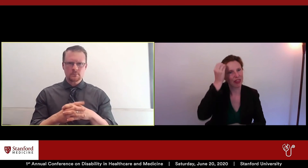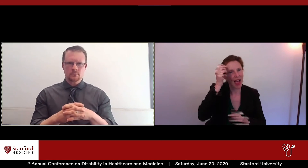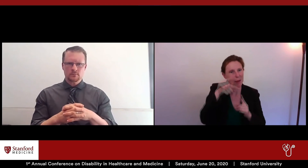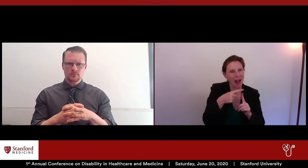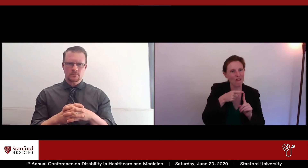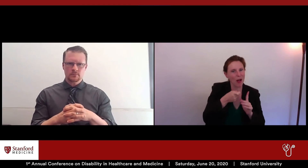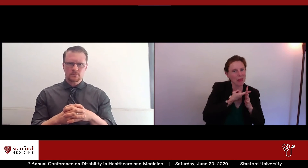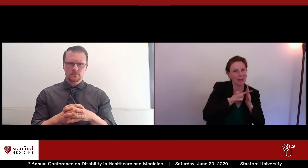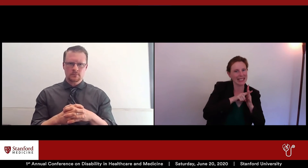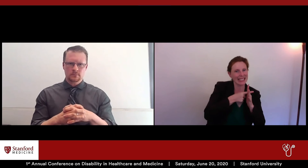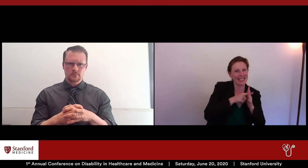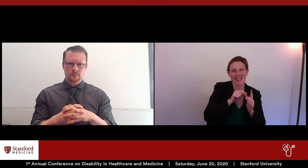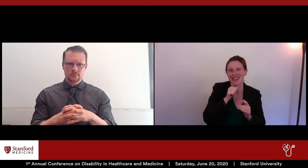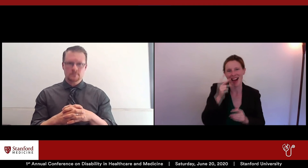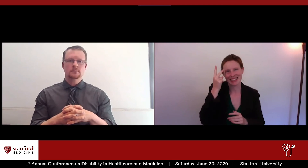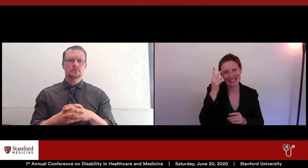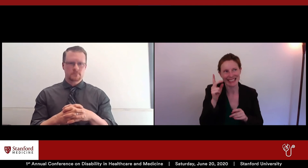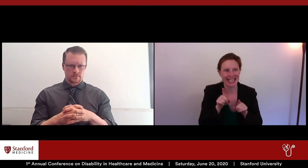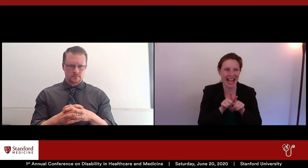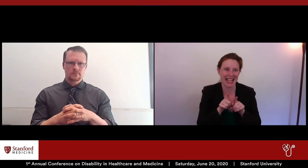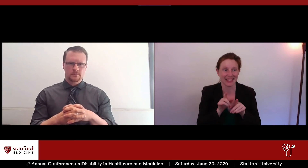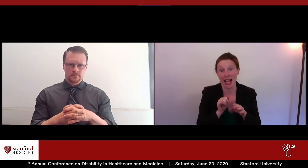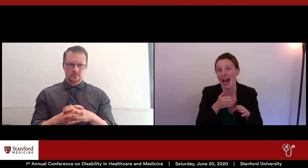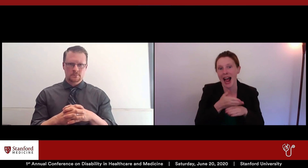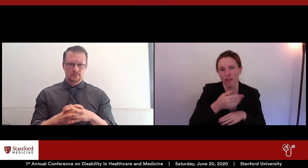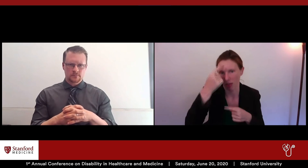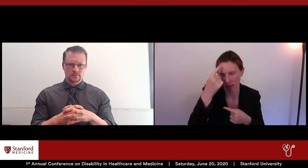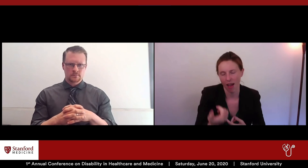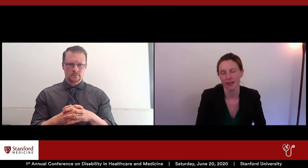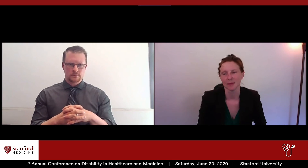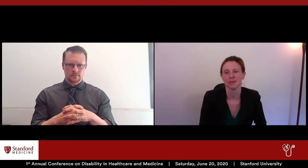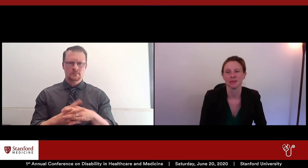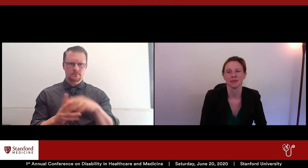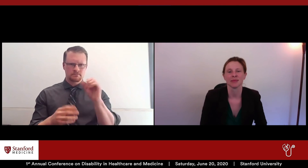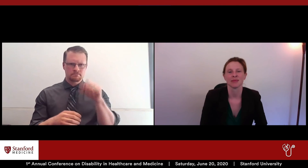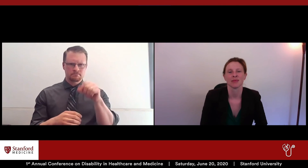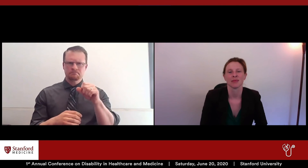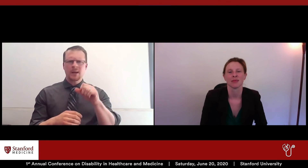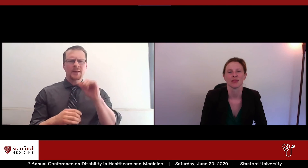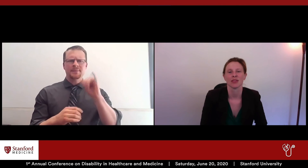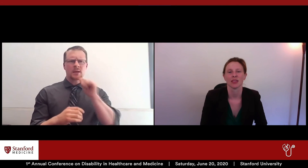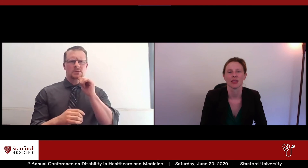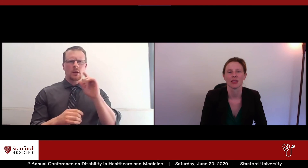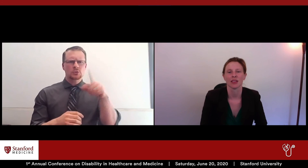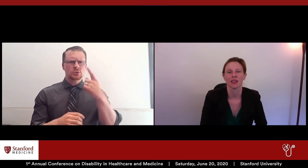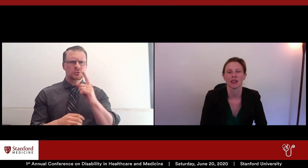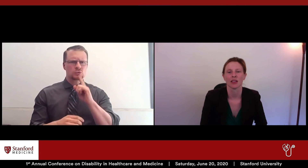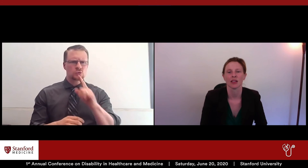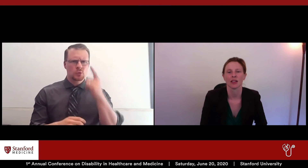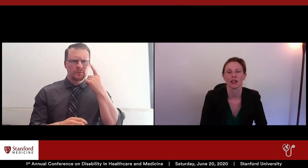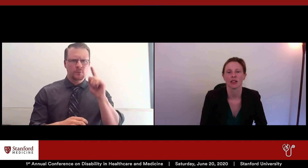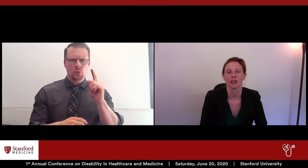That's right. Time is of the essence we need to think about that at the beginning and don't come to that conclusion as an afterthought. - Yes.